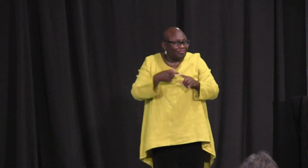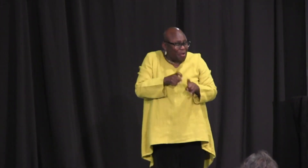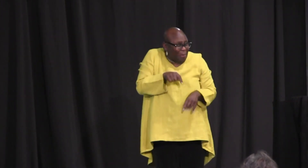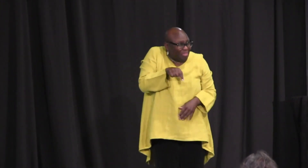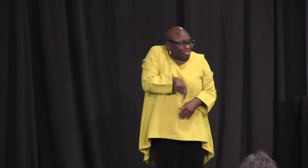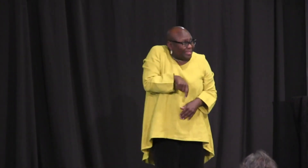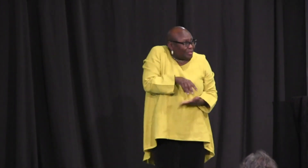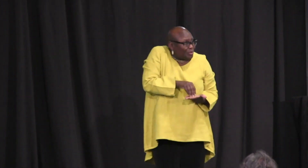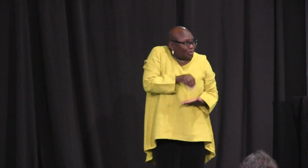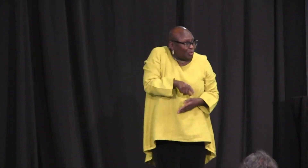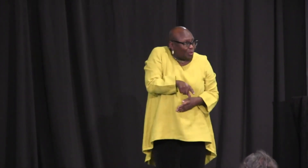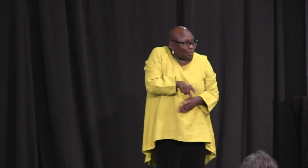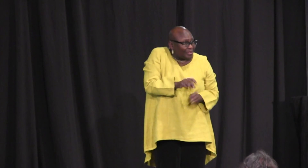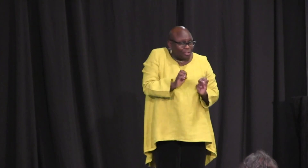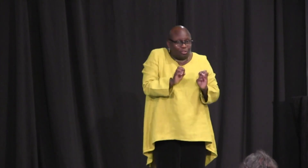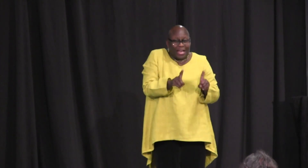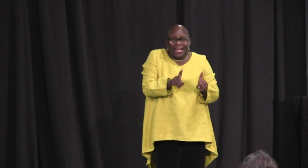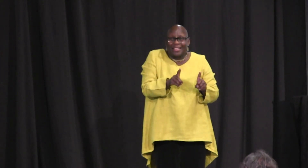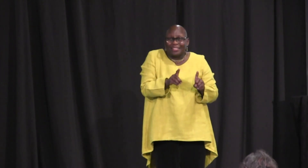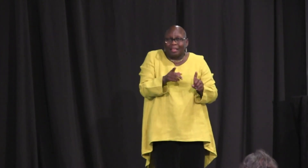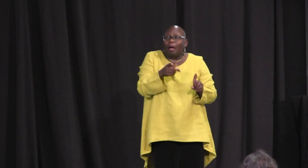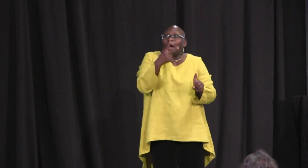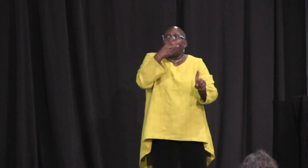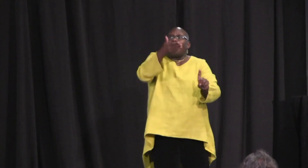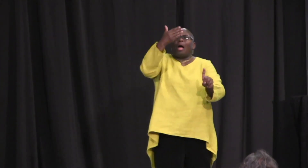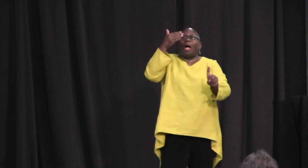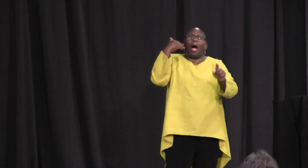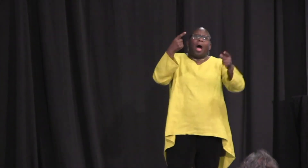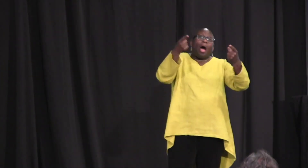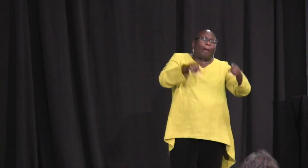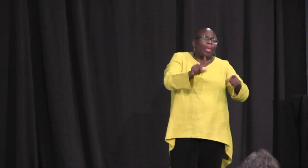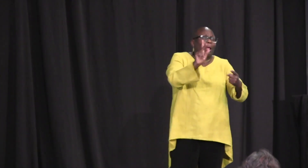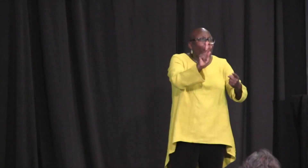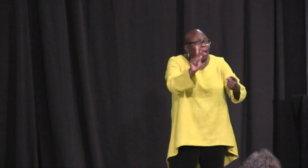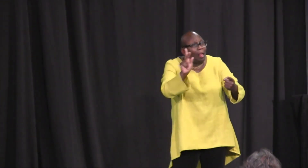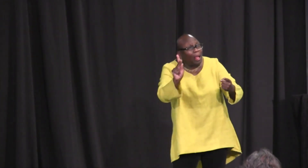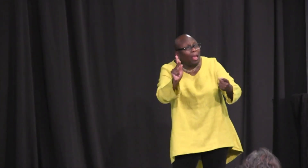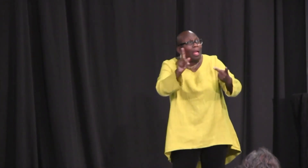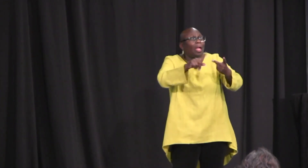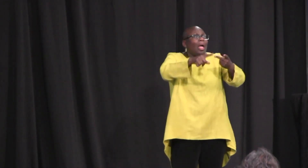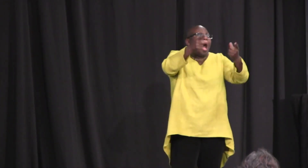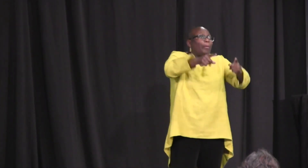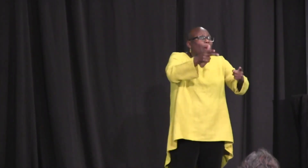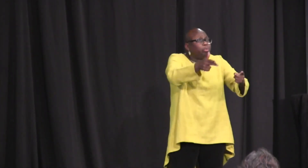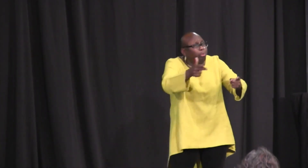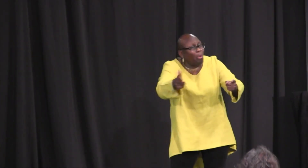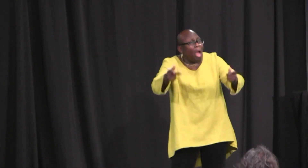you know we have nothing to lose. Without reading, our students cannot